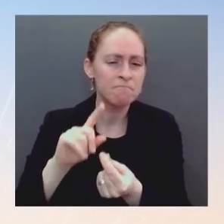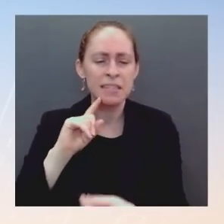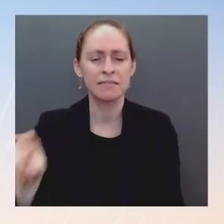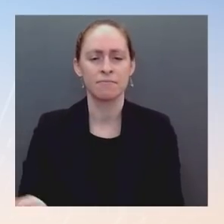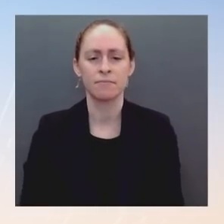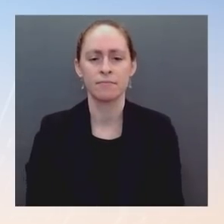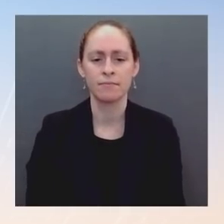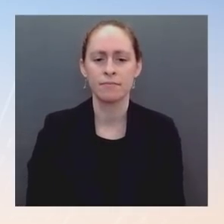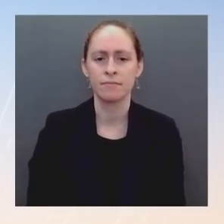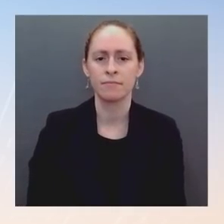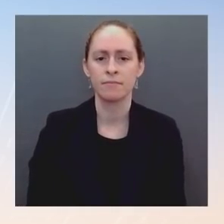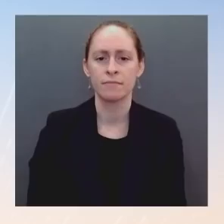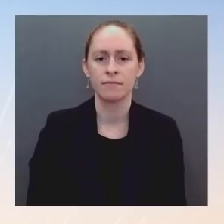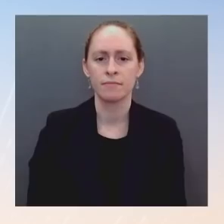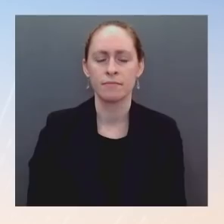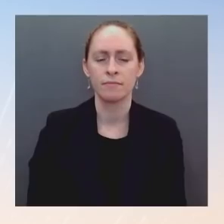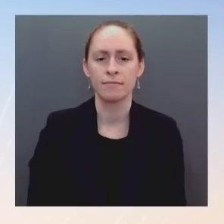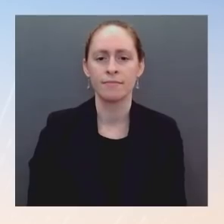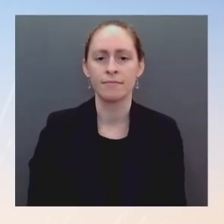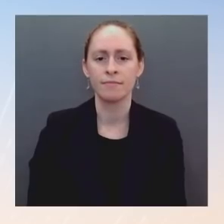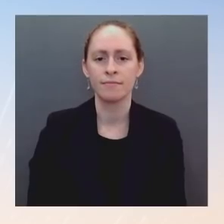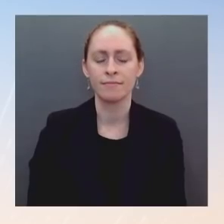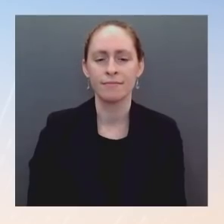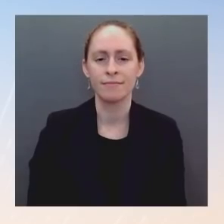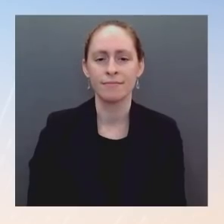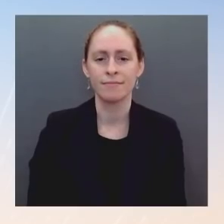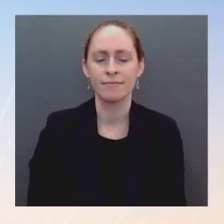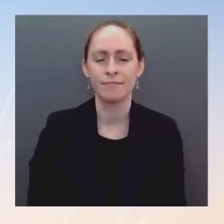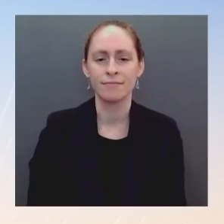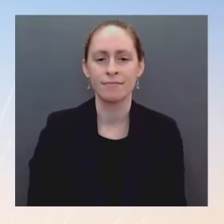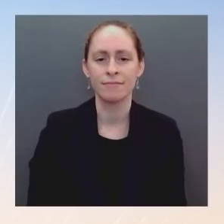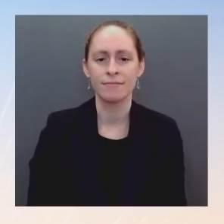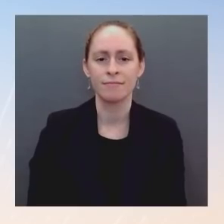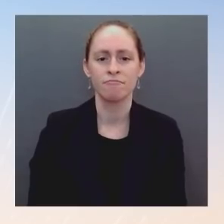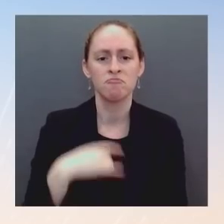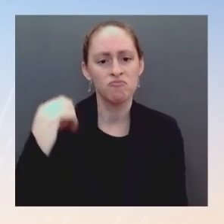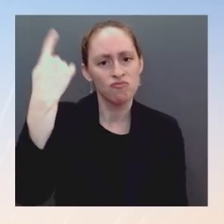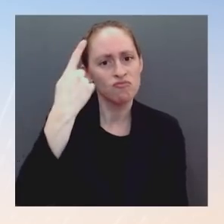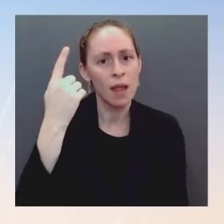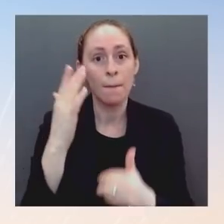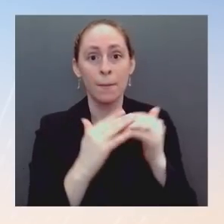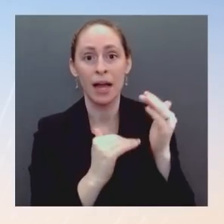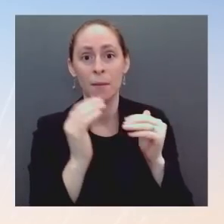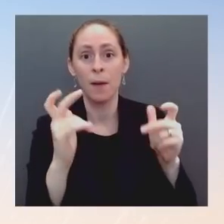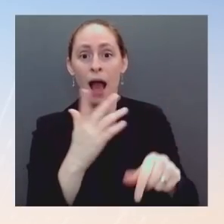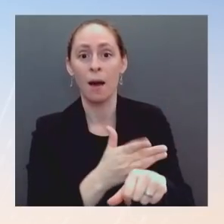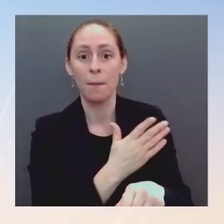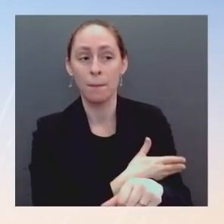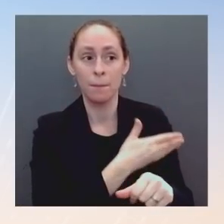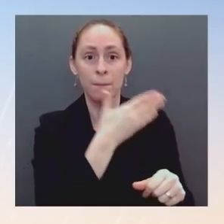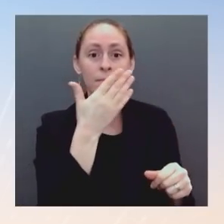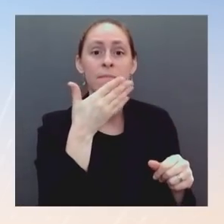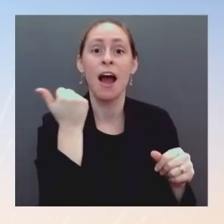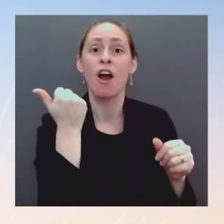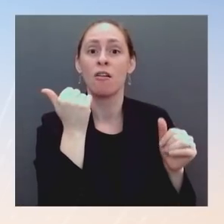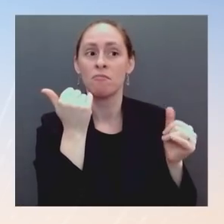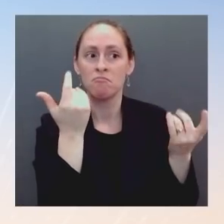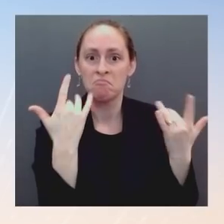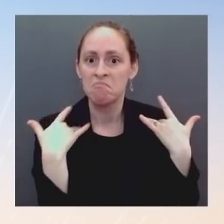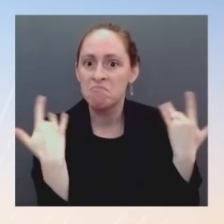Is that a fair word for them? Is that ongoing? Can you say whether the President has spoken recently with Senator Manchin or Senator Sinema?